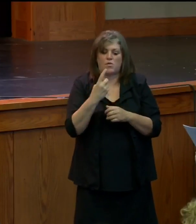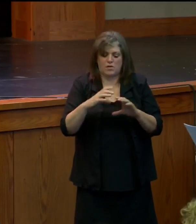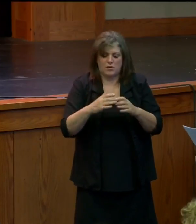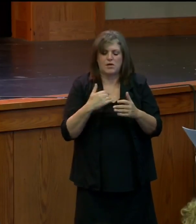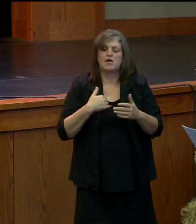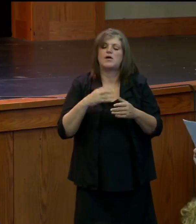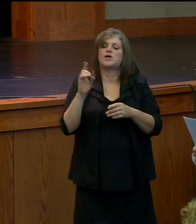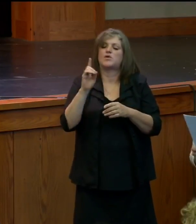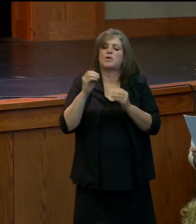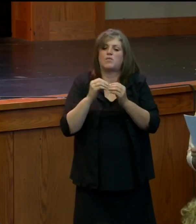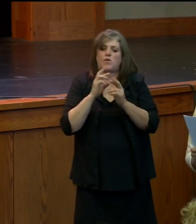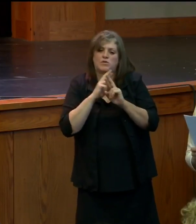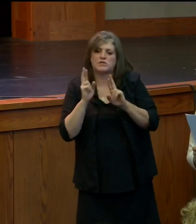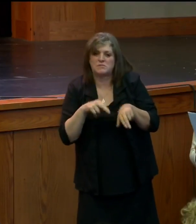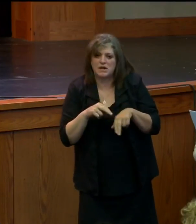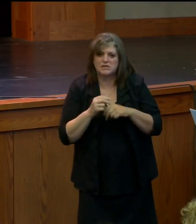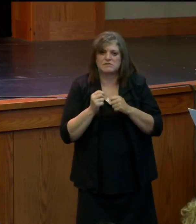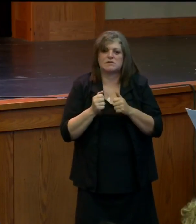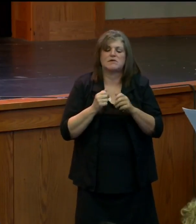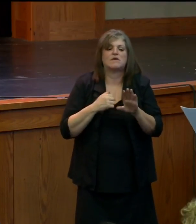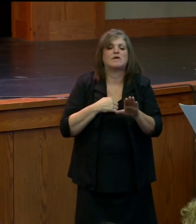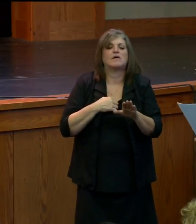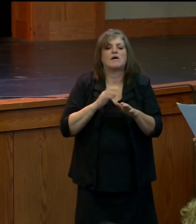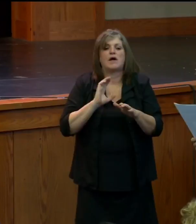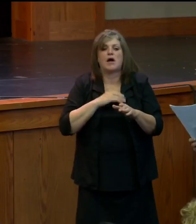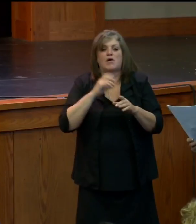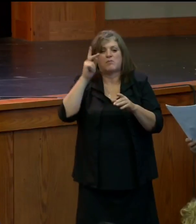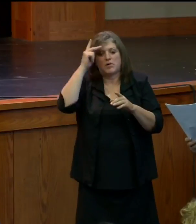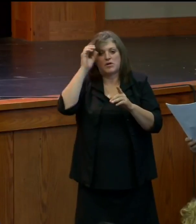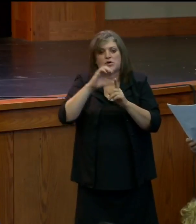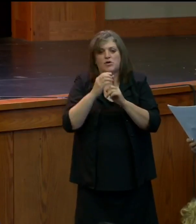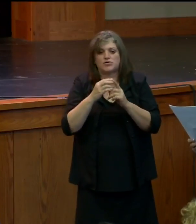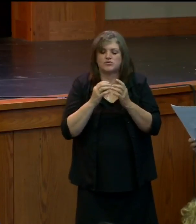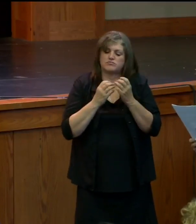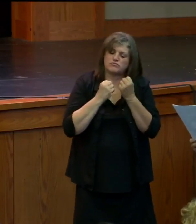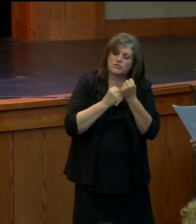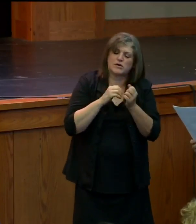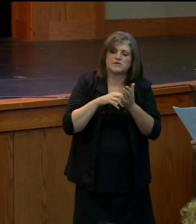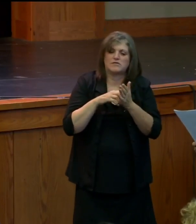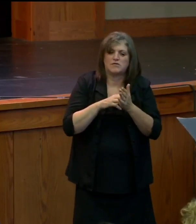RESPONSIVE AT THE SAME TIME OUR POLITICAL CULTURE GUARDS THE MOST VULNERABLE AND MINORITY RIGHTS.